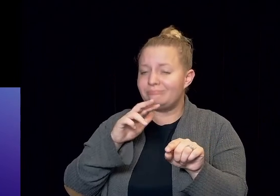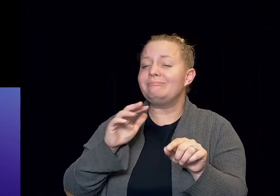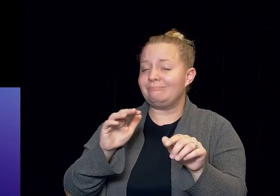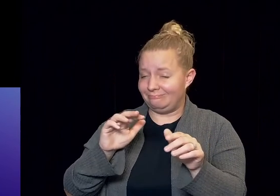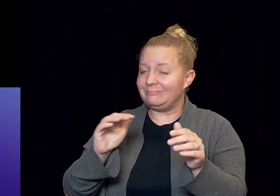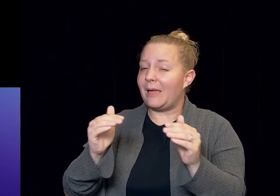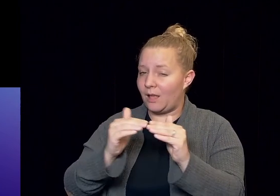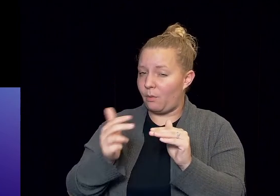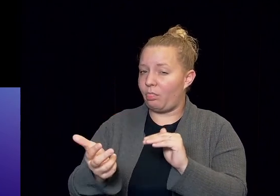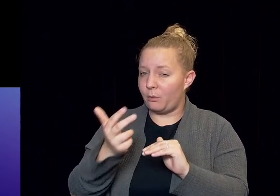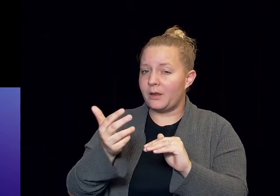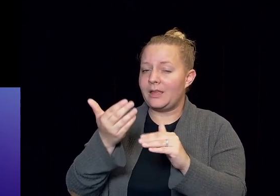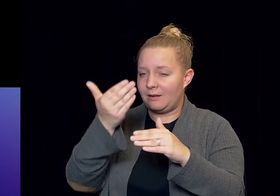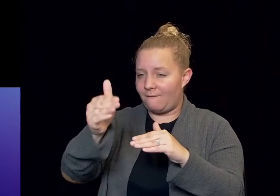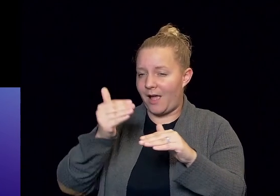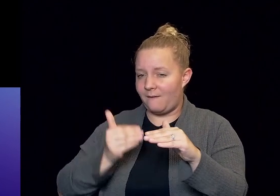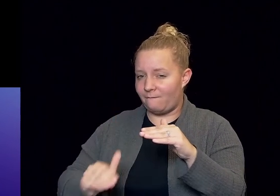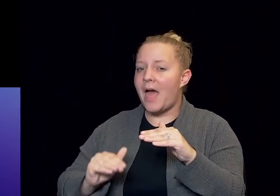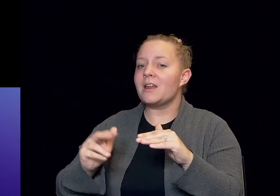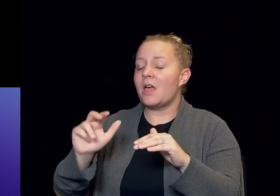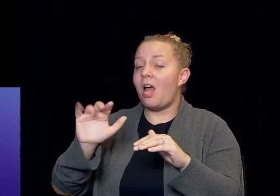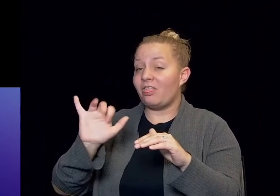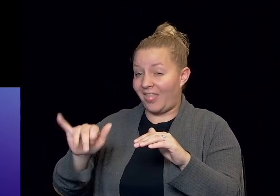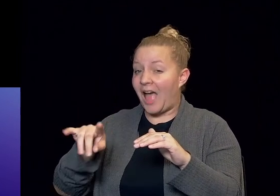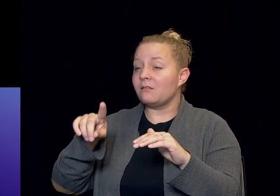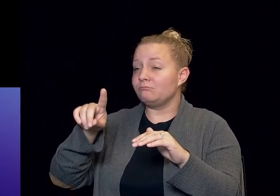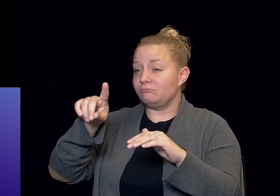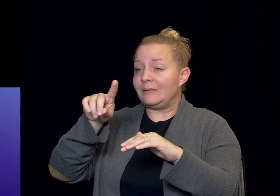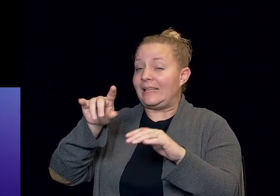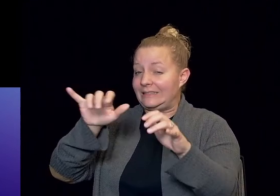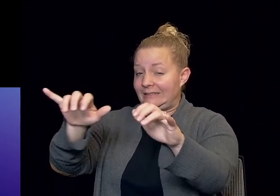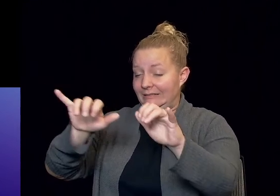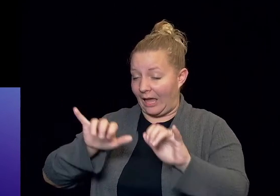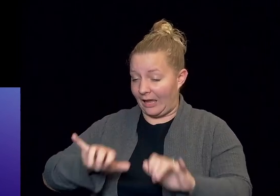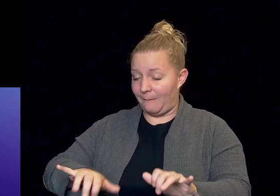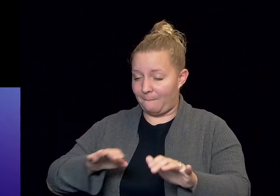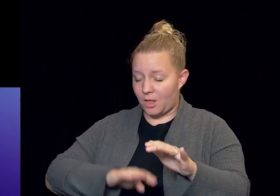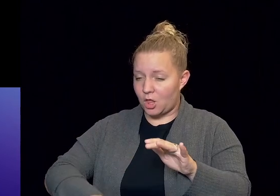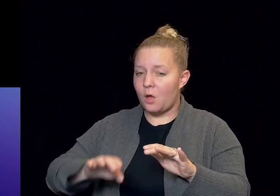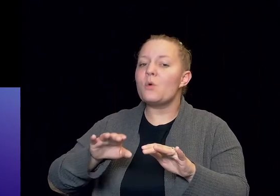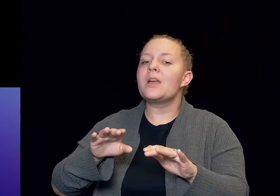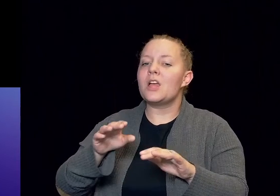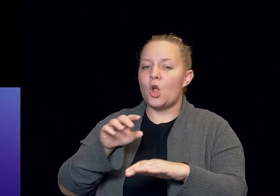12 divided by 3 is 4. And then, same thing down below we can see 1 times 1 is 1